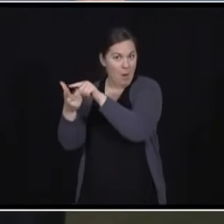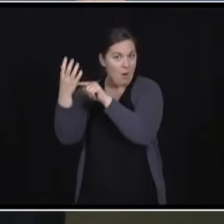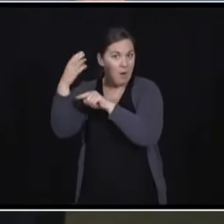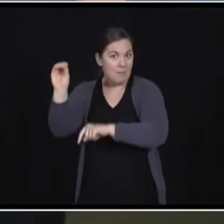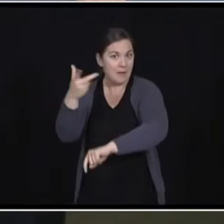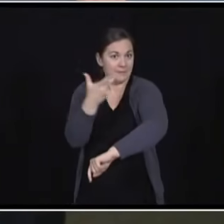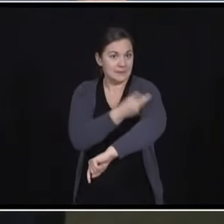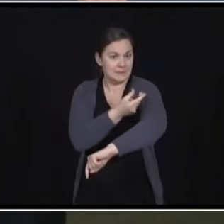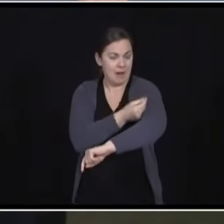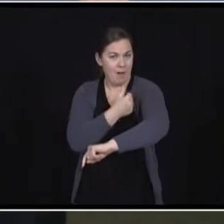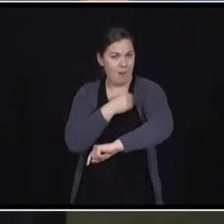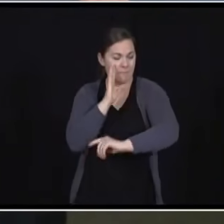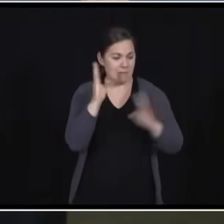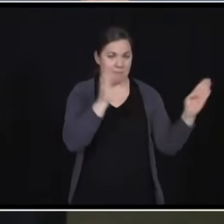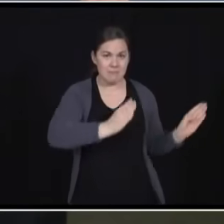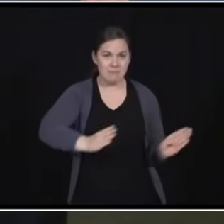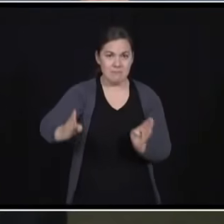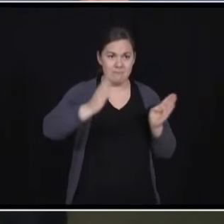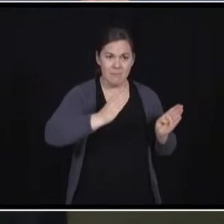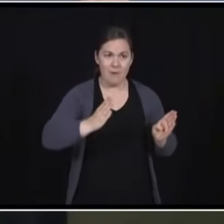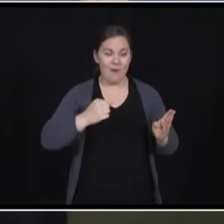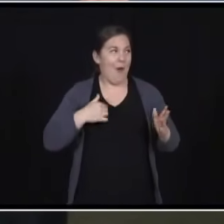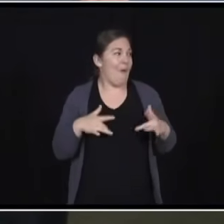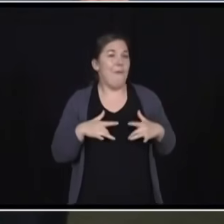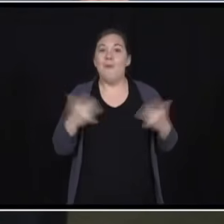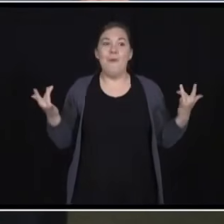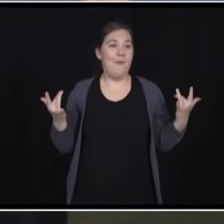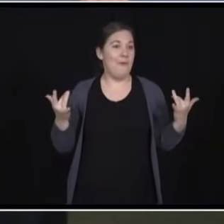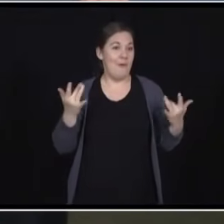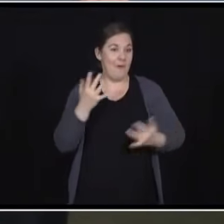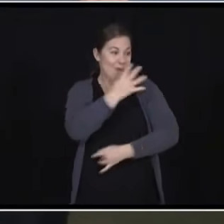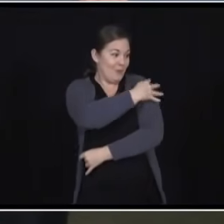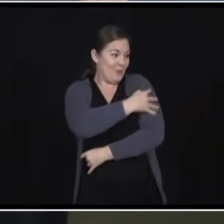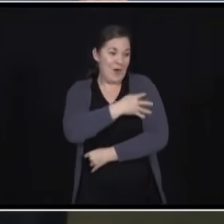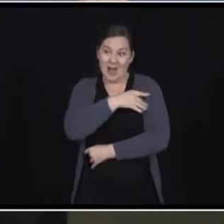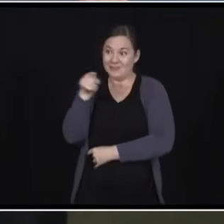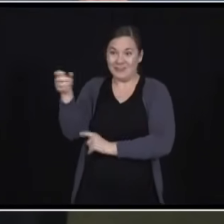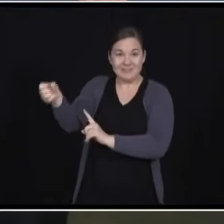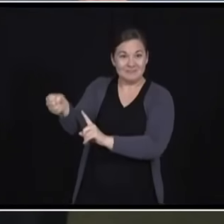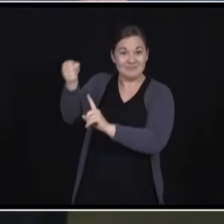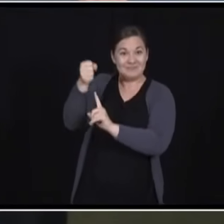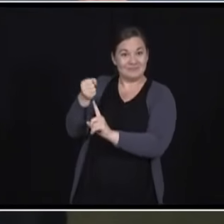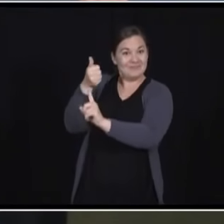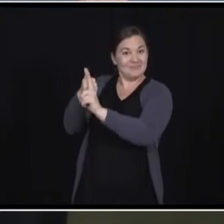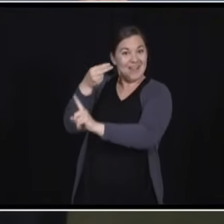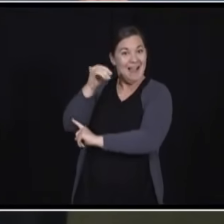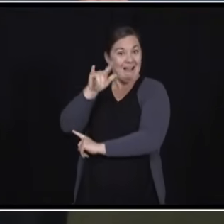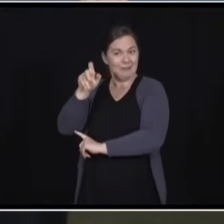We are on the verge of a critical new phase in our efforts to stop the spread of COVID-19 with